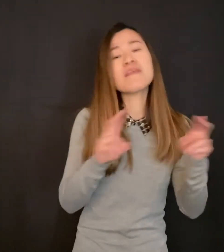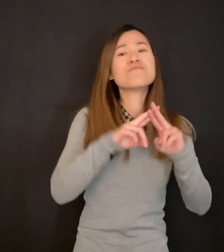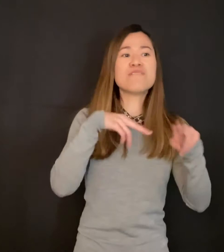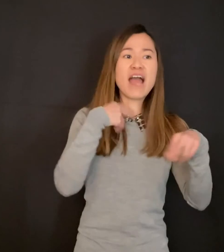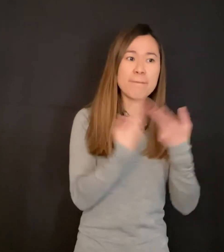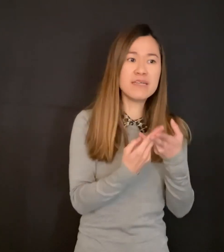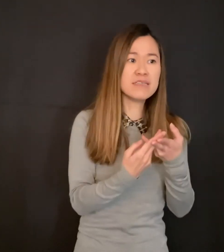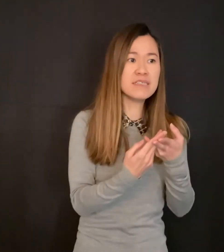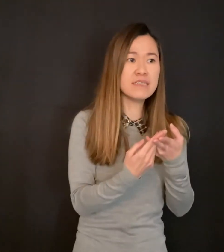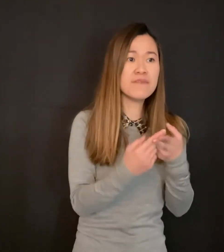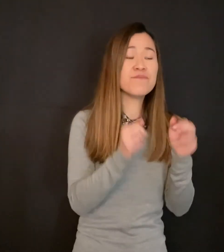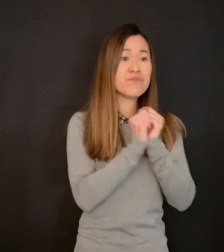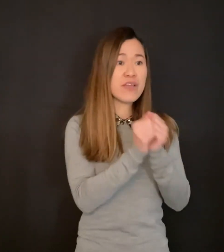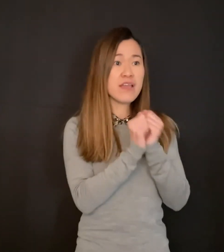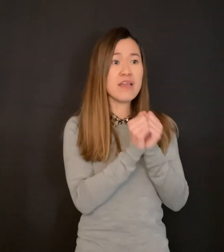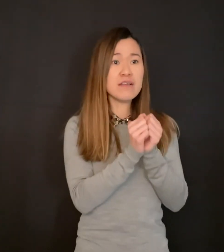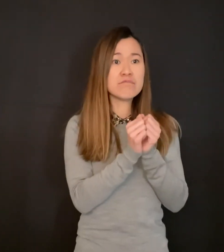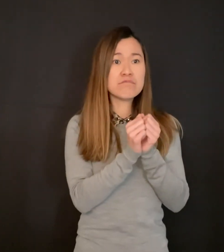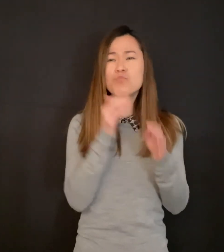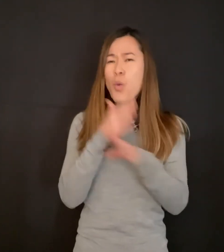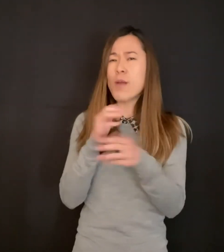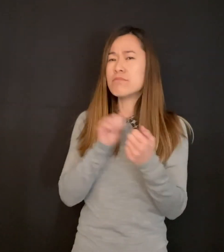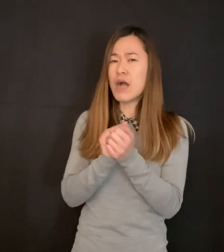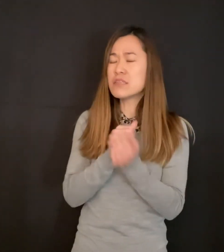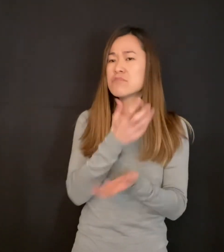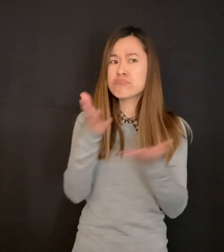She's very proud about what happened with her and her ex partner.